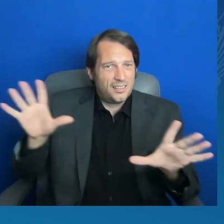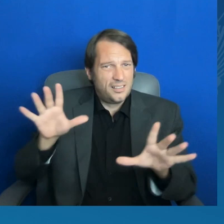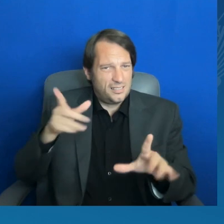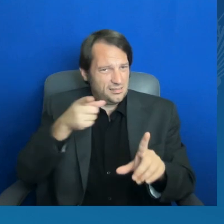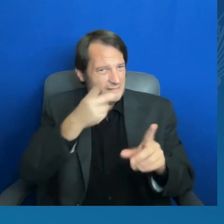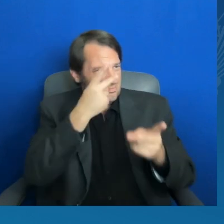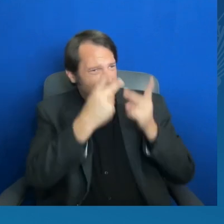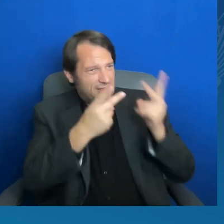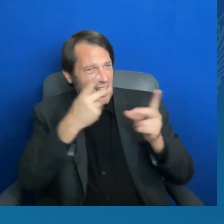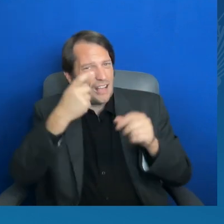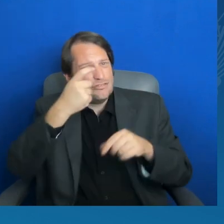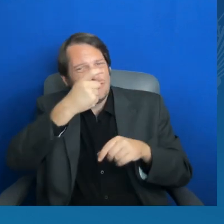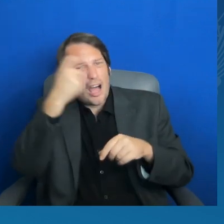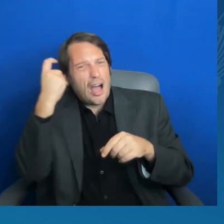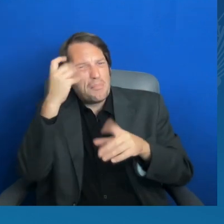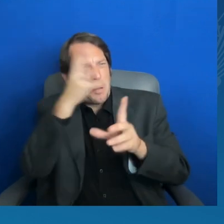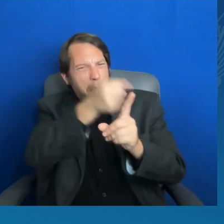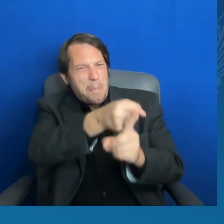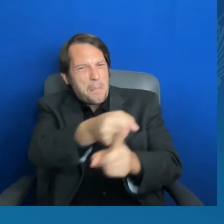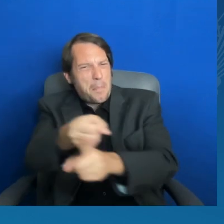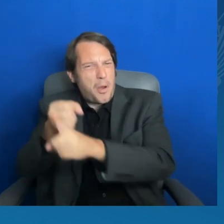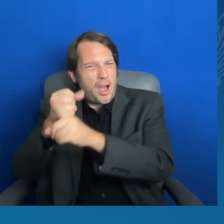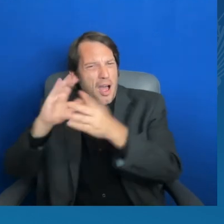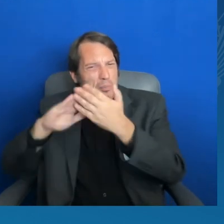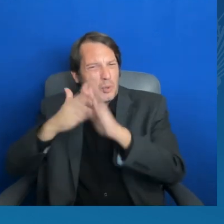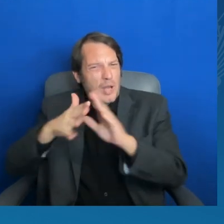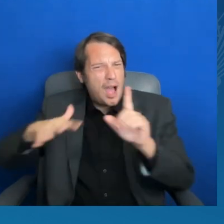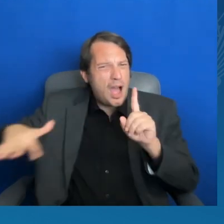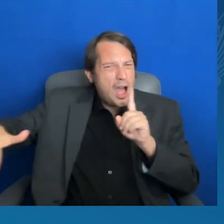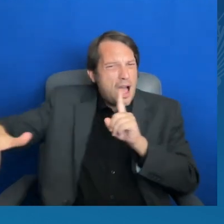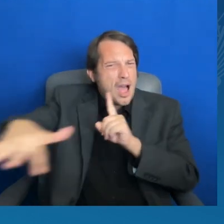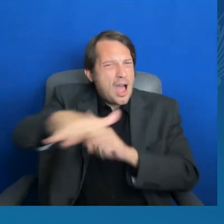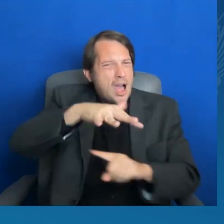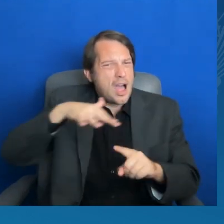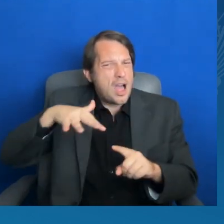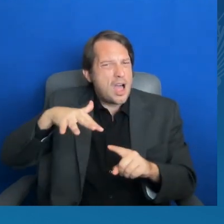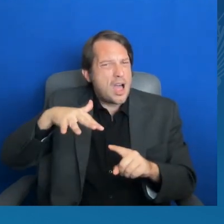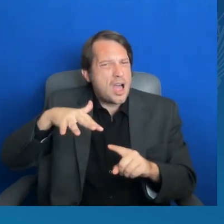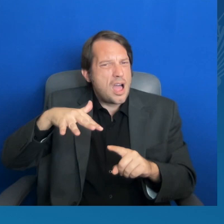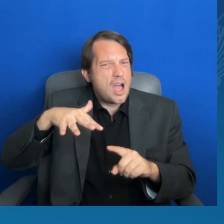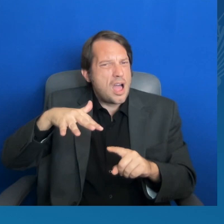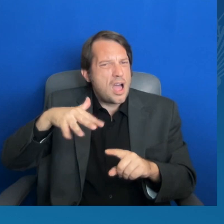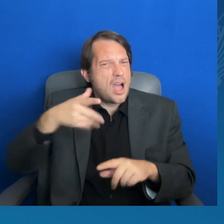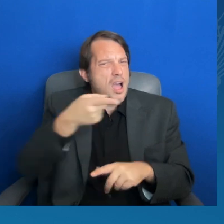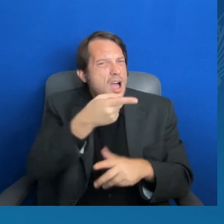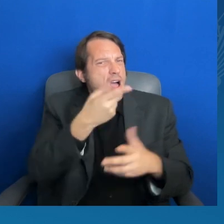What have you learned from traveling across the country and meeting with communities